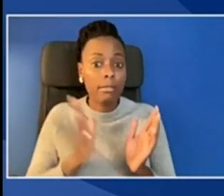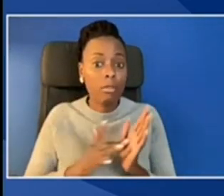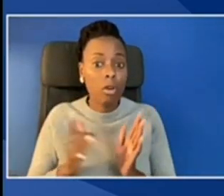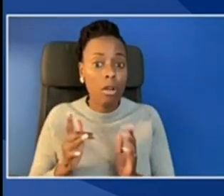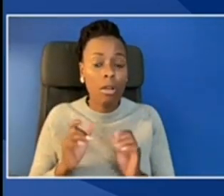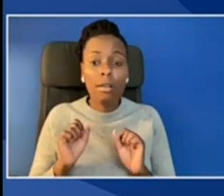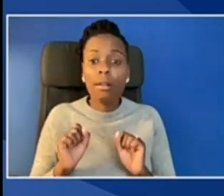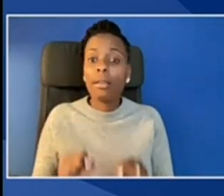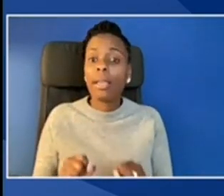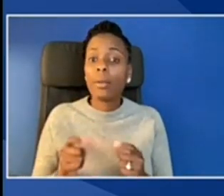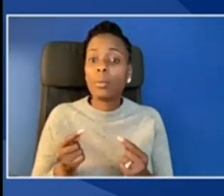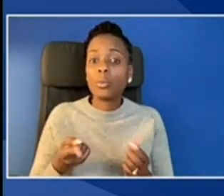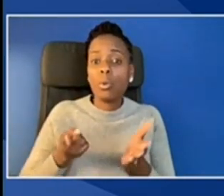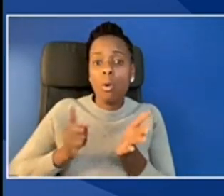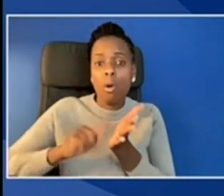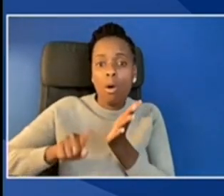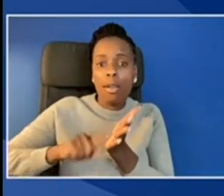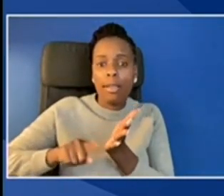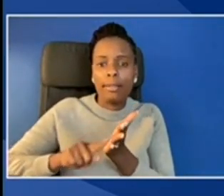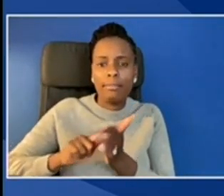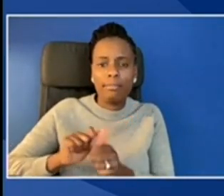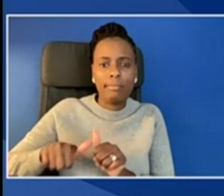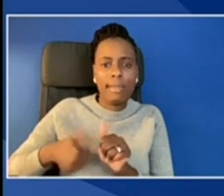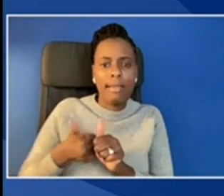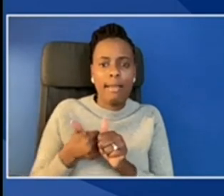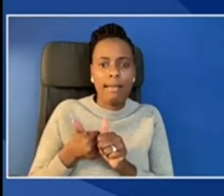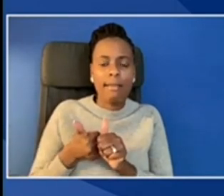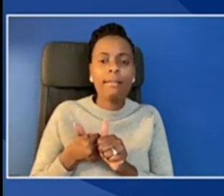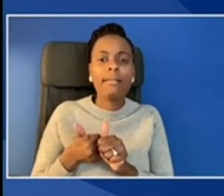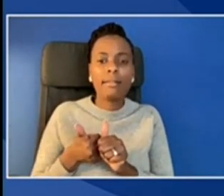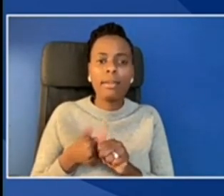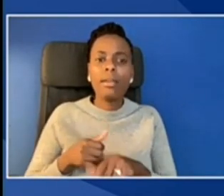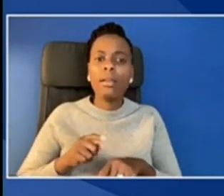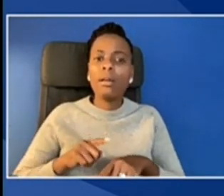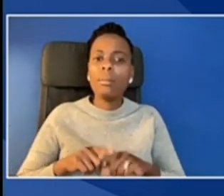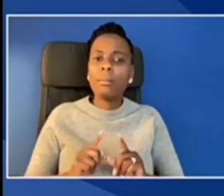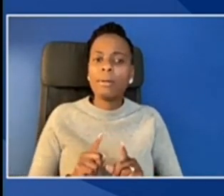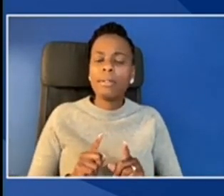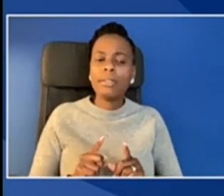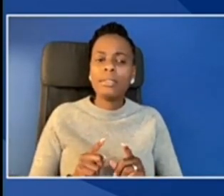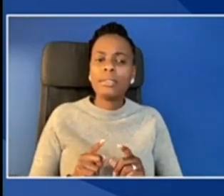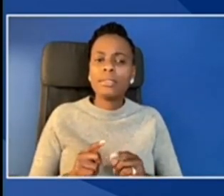auditing on that back end. But I just really want to say that I think